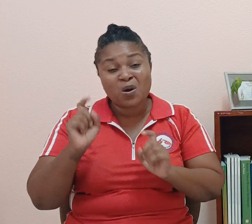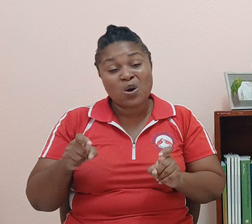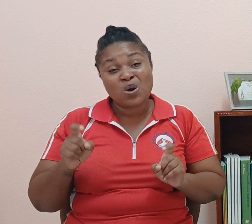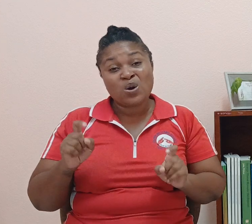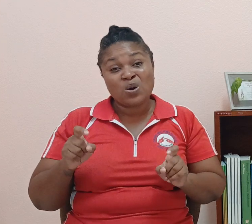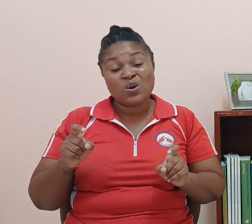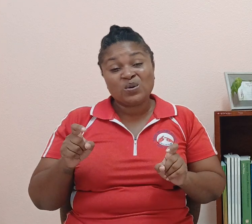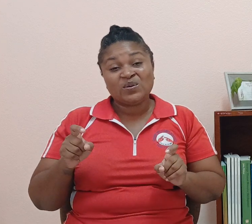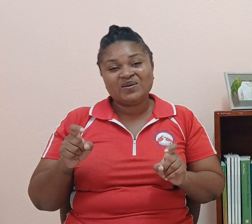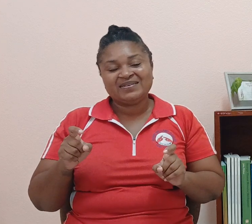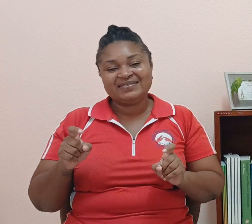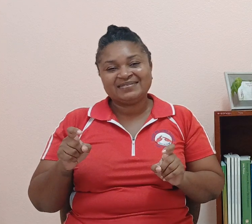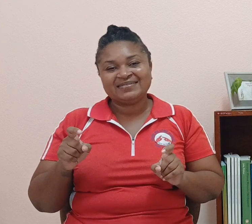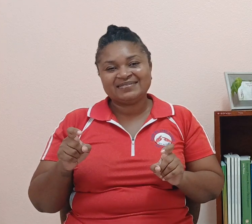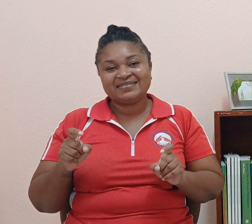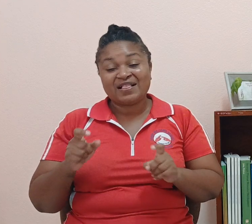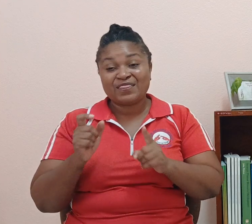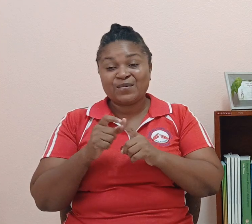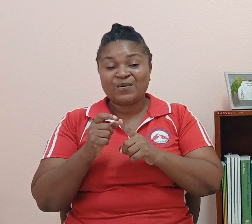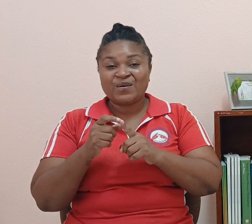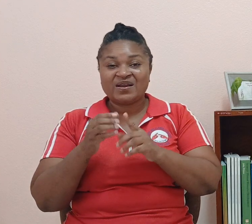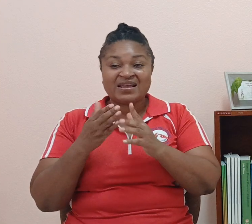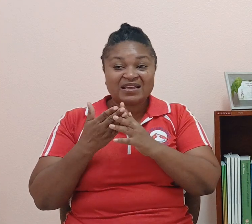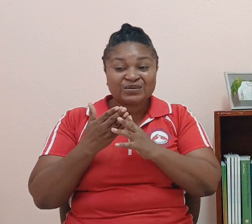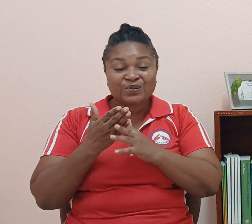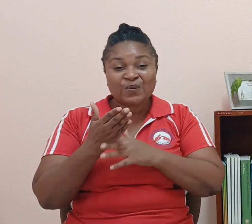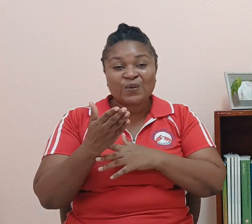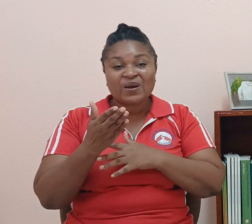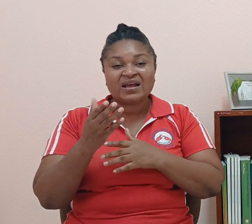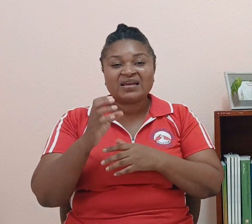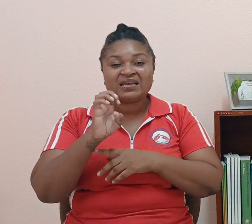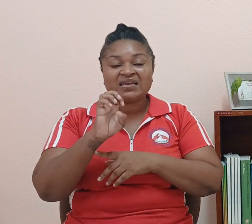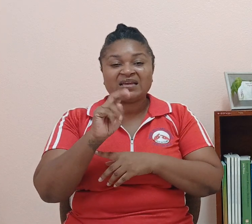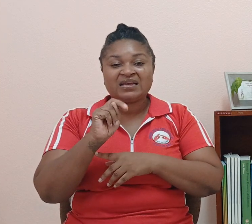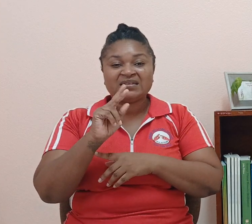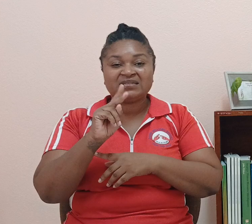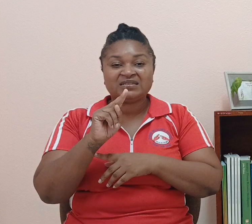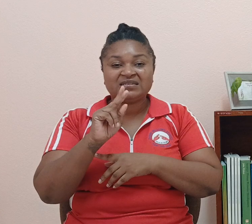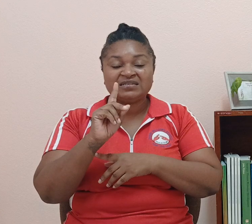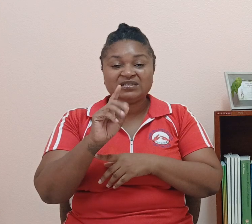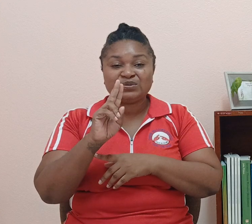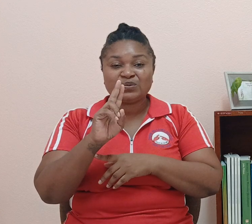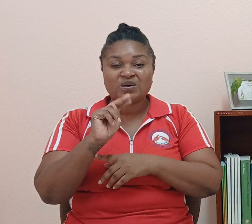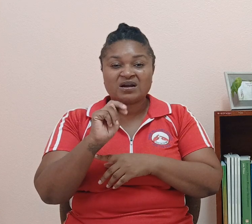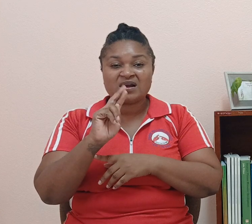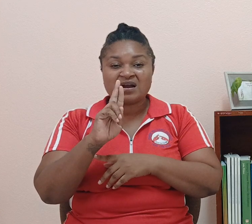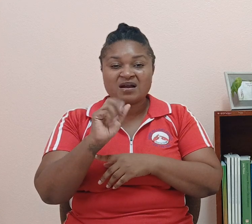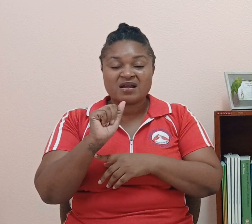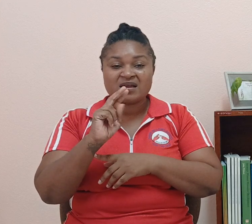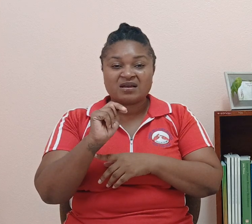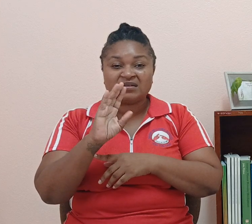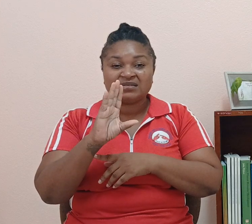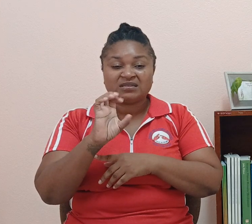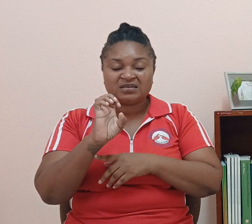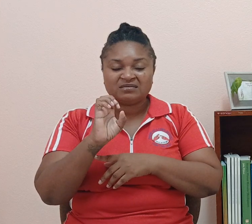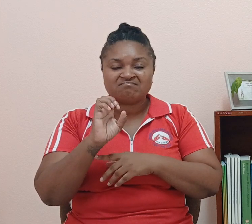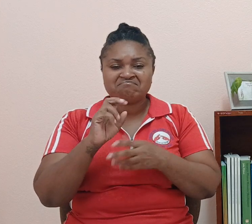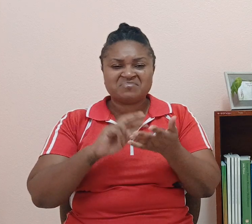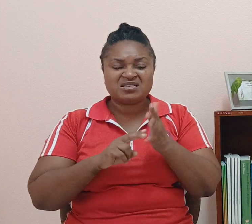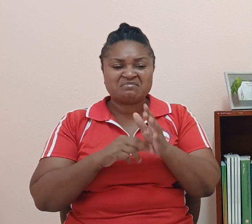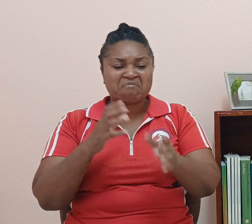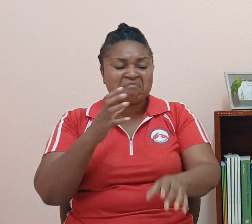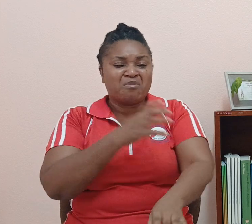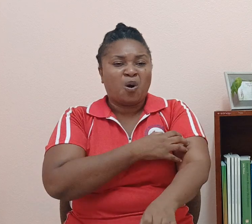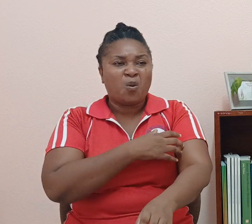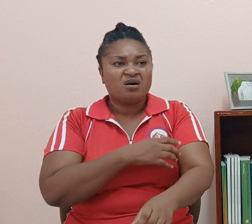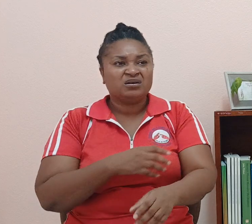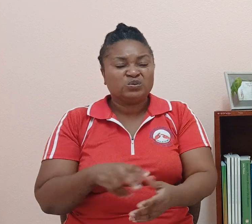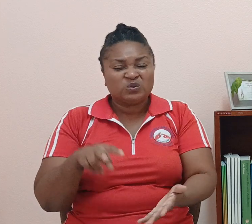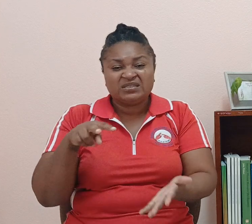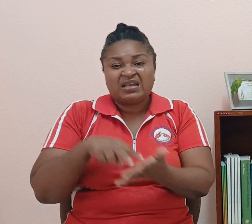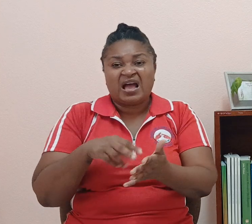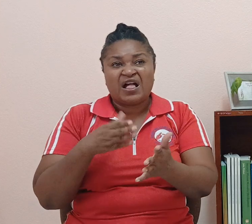The word Endurance means the power to withstand hardship or stress;